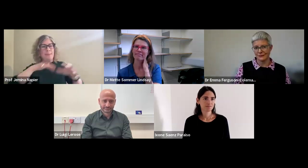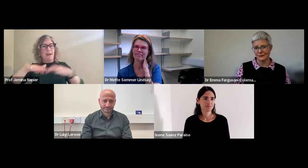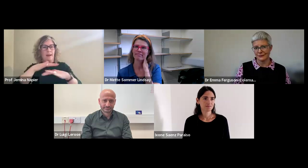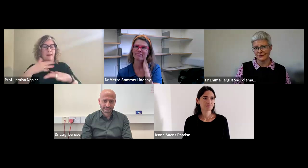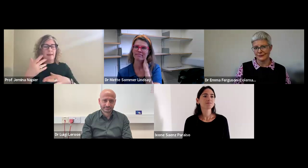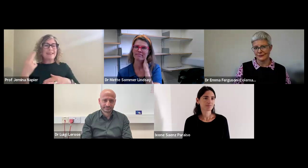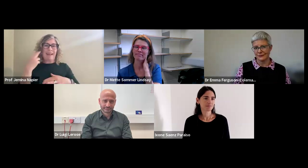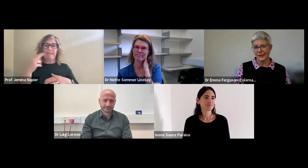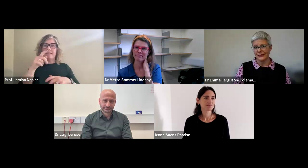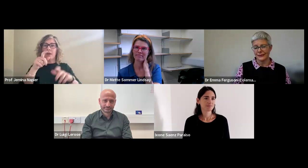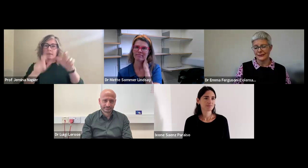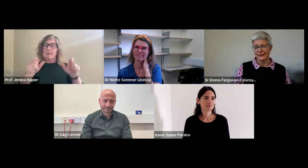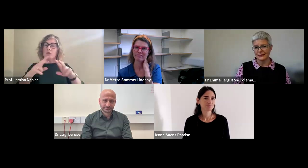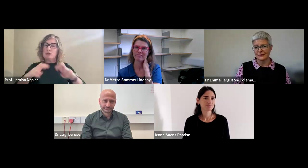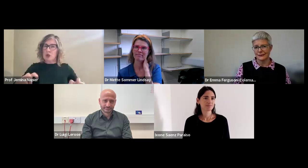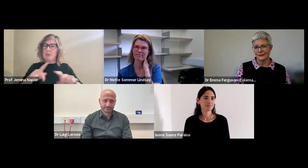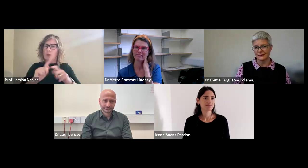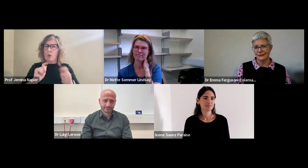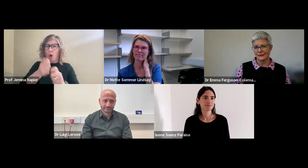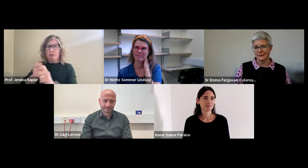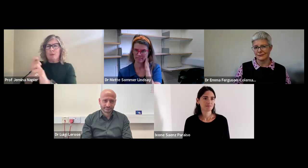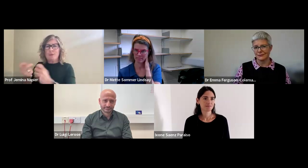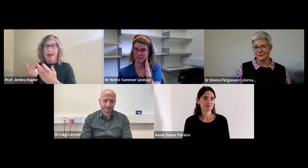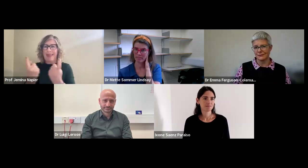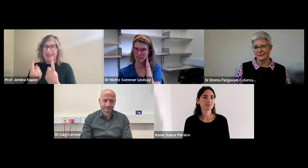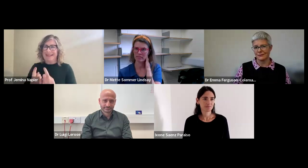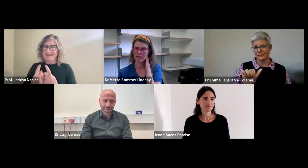society. And we've got to think of Academia in this way and how we have deaf researchers and